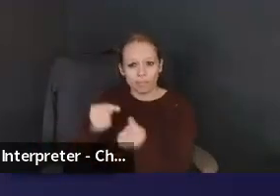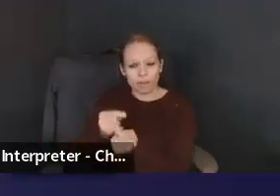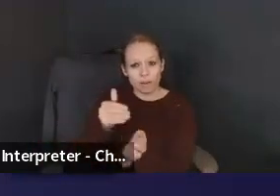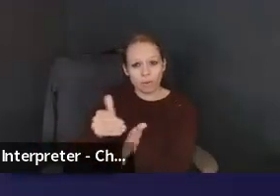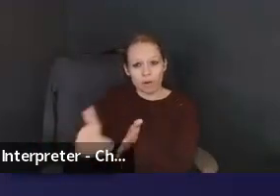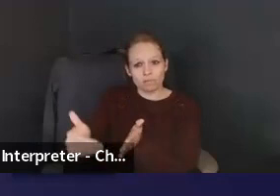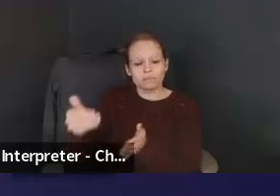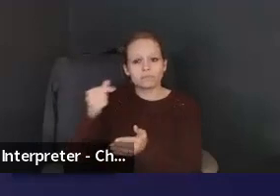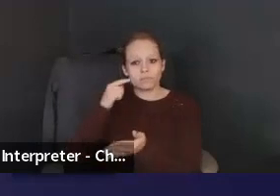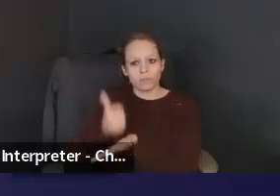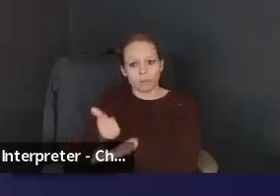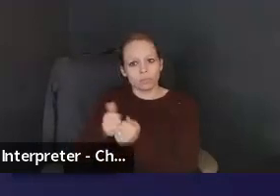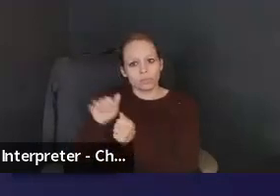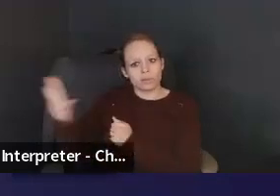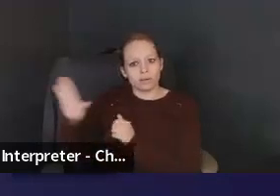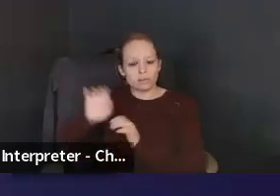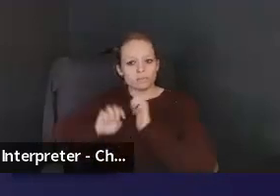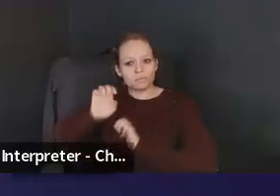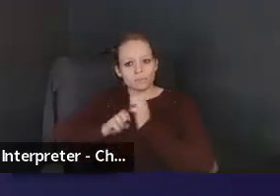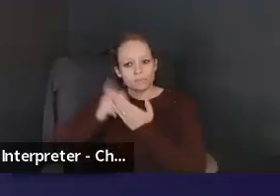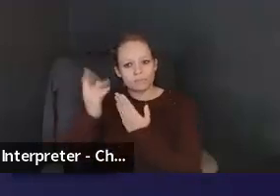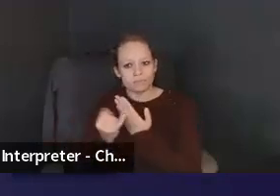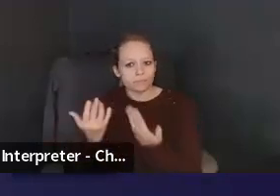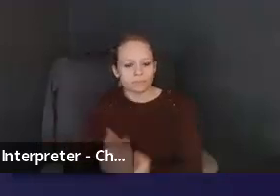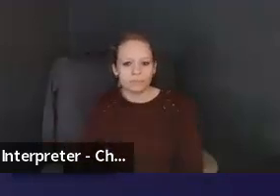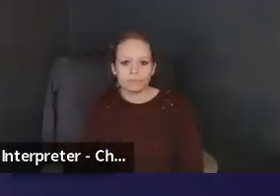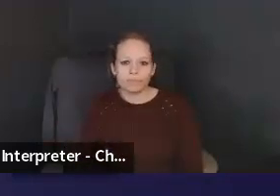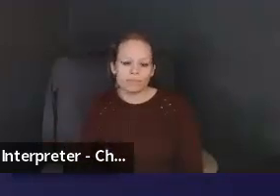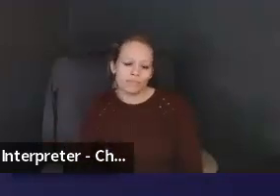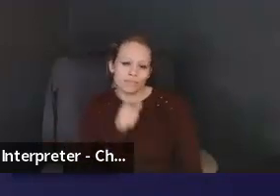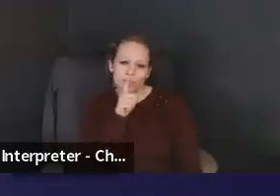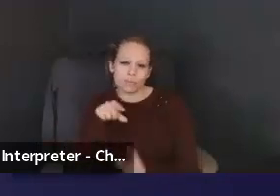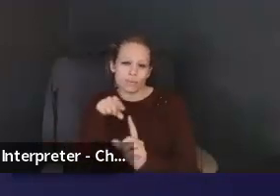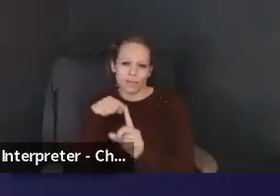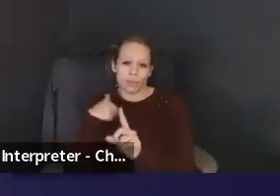with their evaluation projects. So, it's all part of the collaborative network that goes on. And,